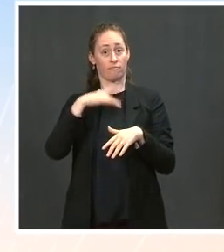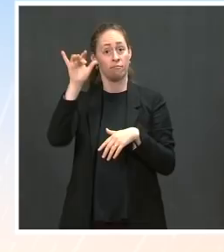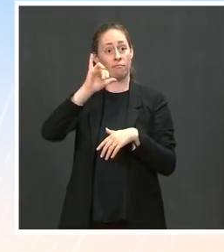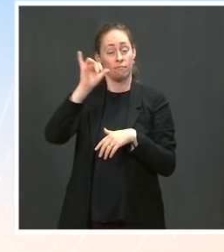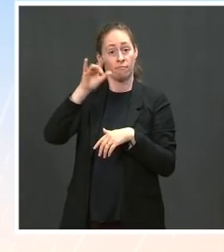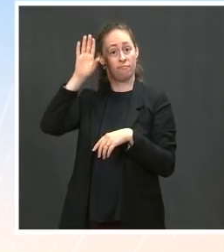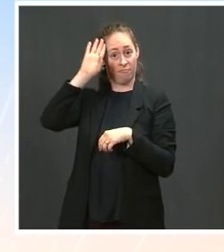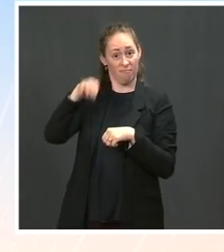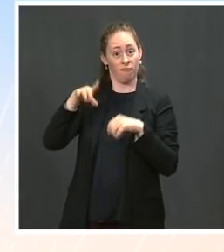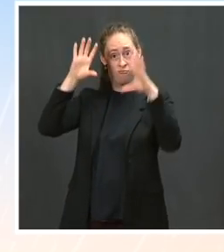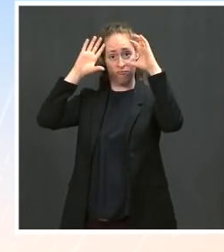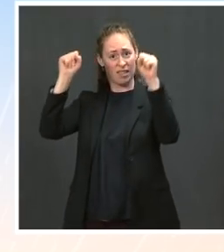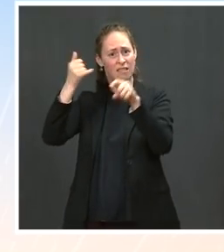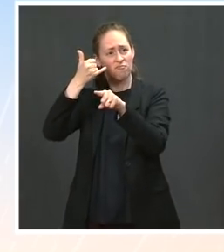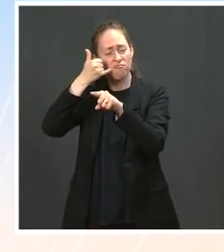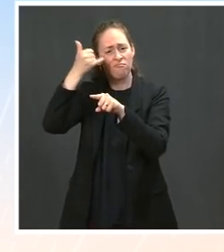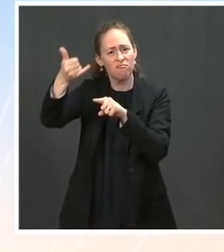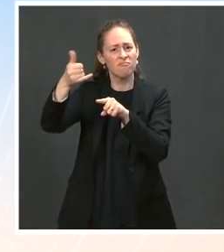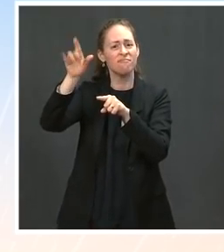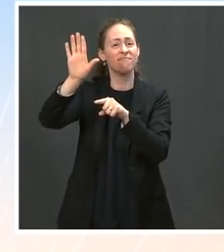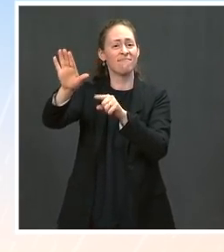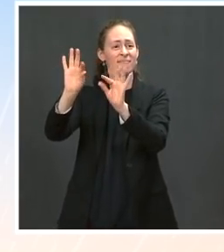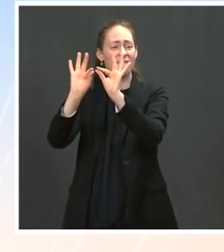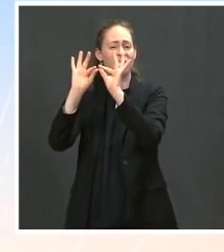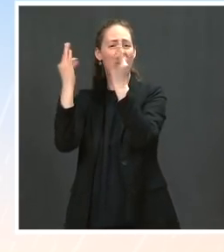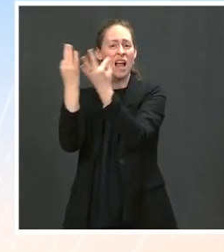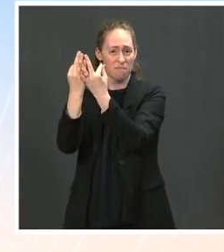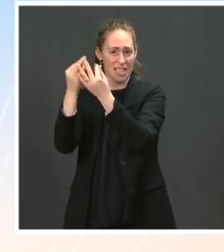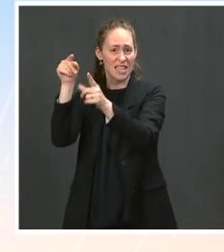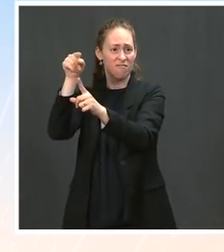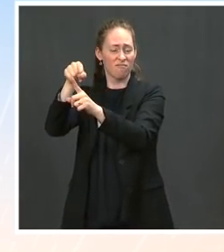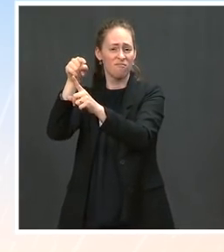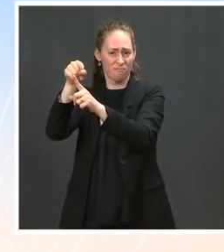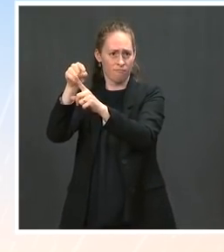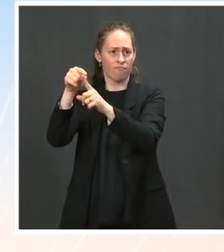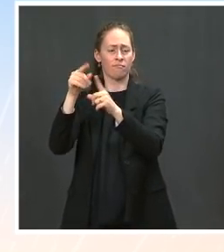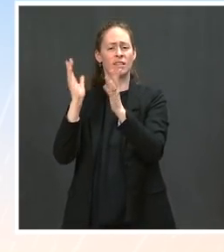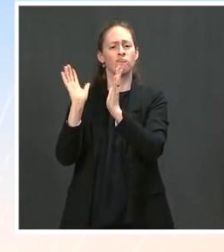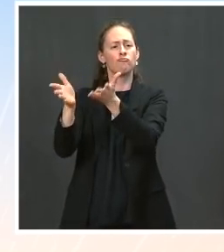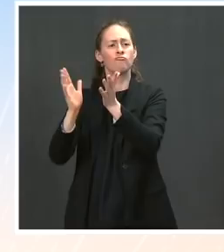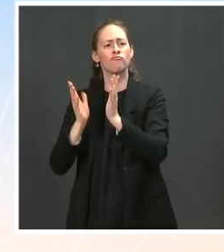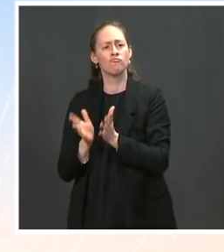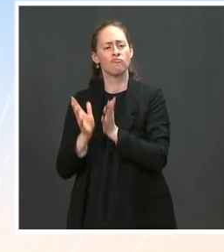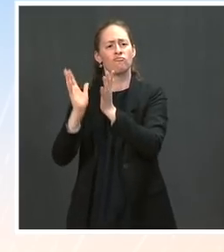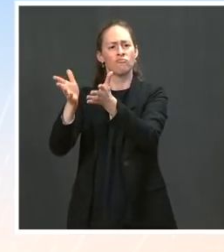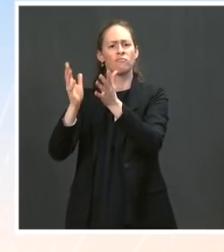And as somebody who has been impacted by grief himself, that was a large part of their conversation --